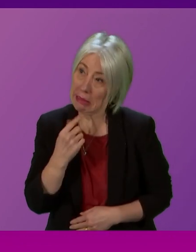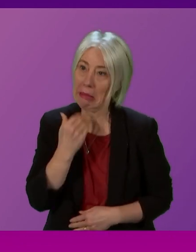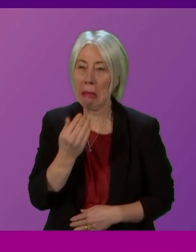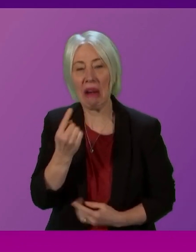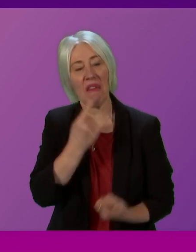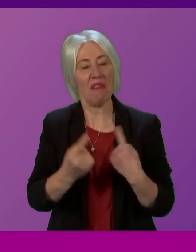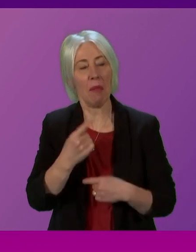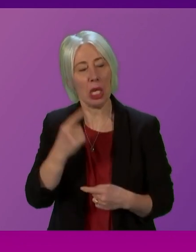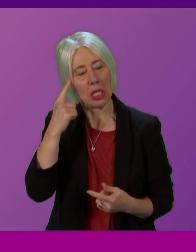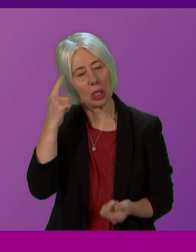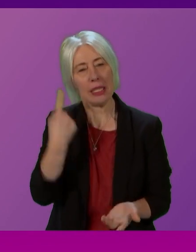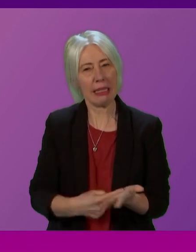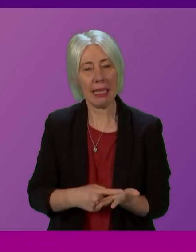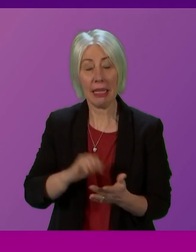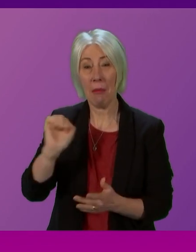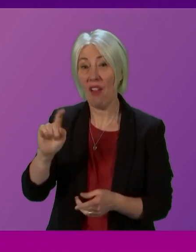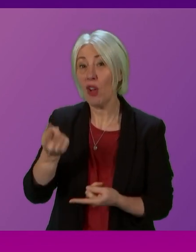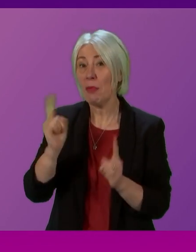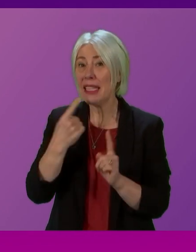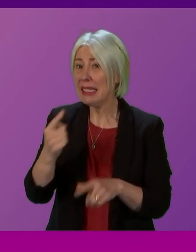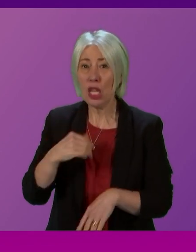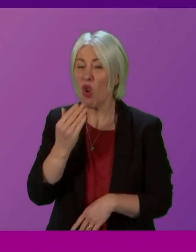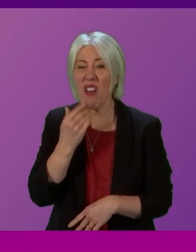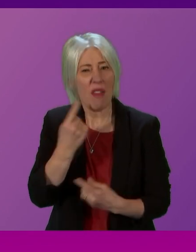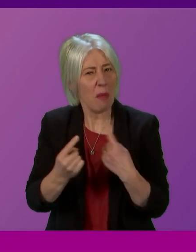The First Minister says that she does not have enough information to come to that conclusion.